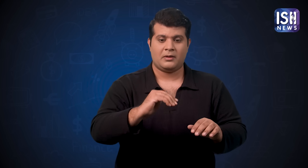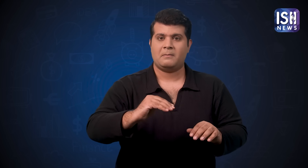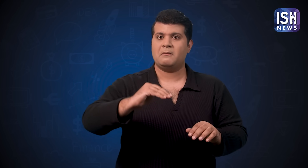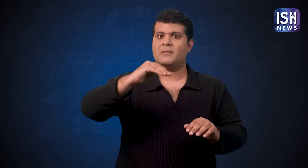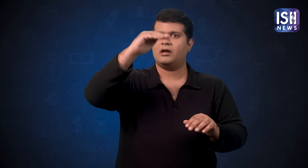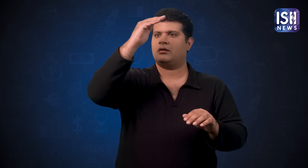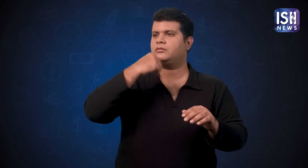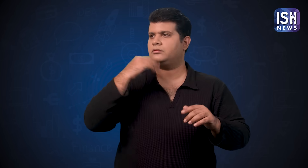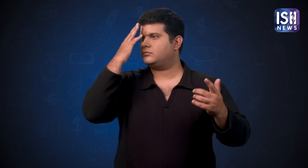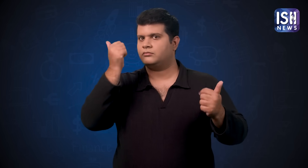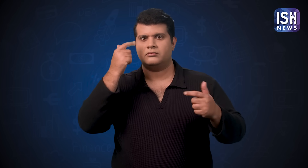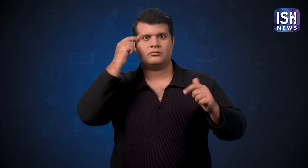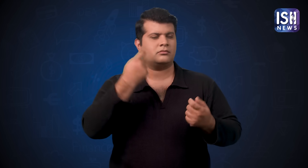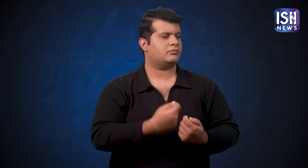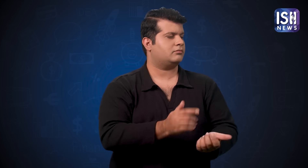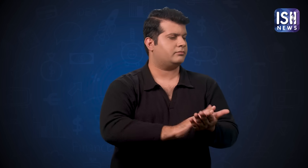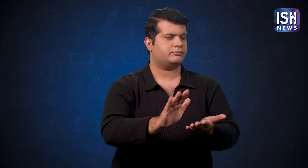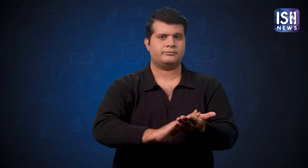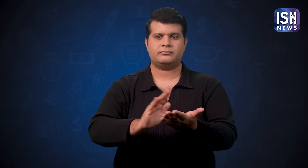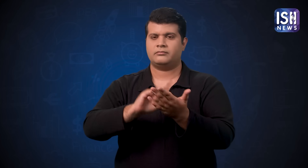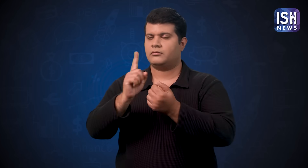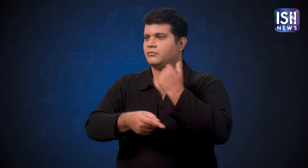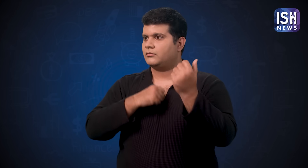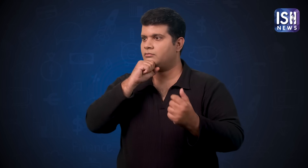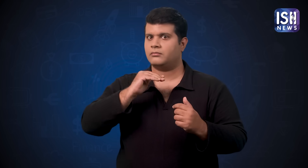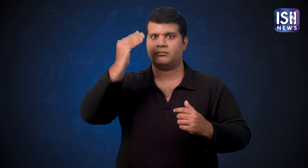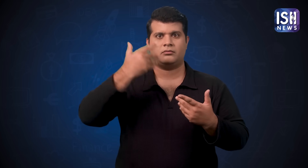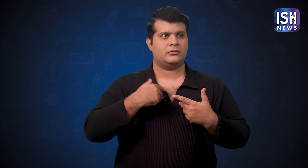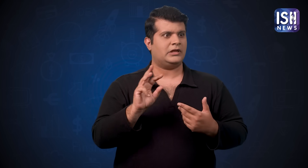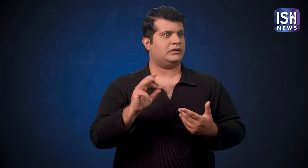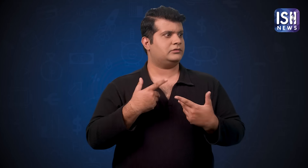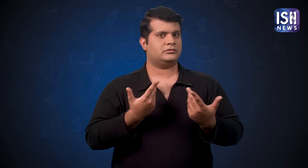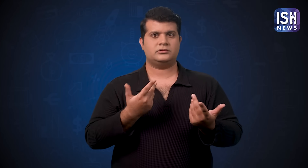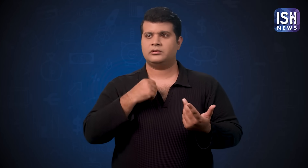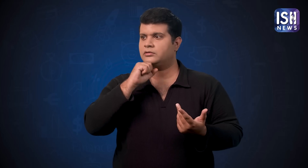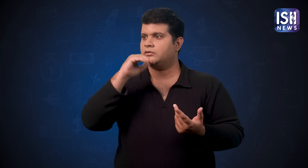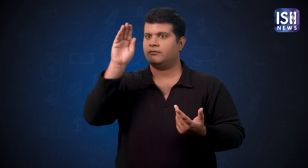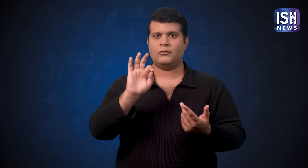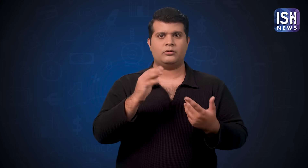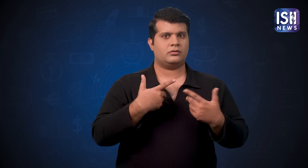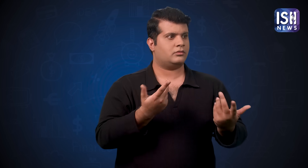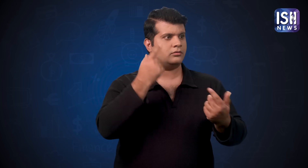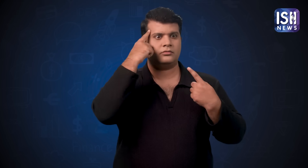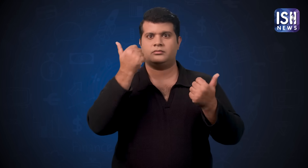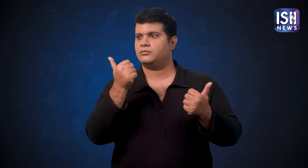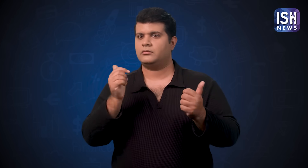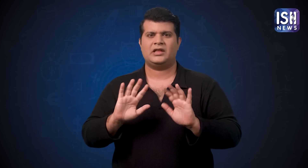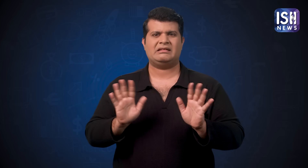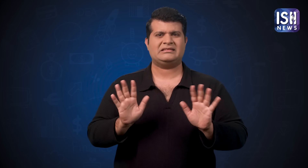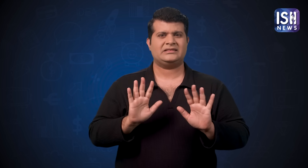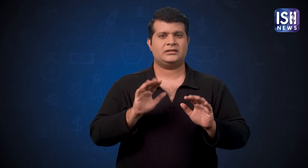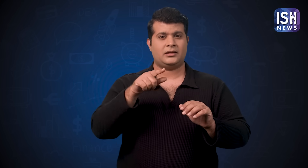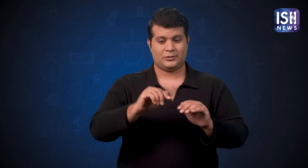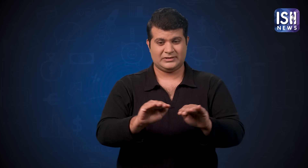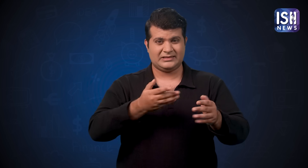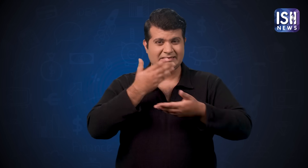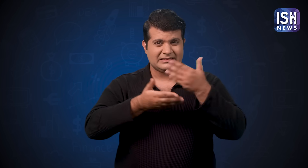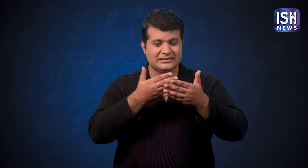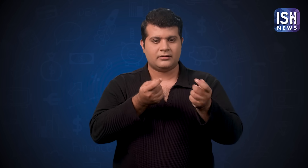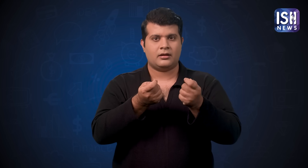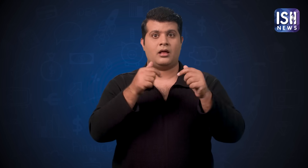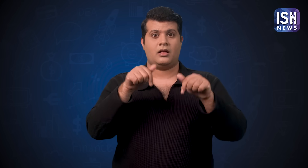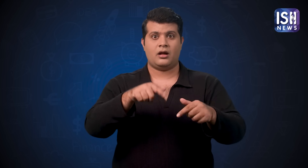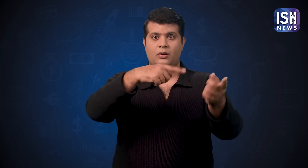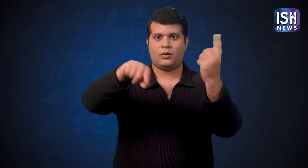Without early lessons, we may reach the age of 30 or 40 with no savings—learning money skills young is key.